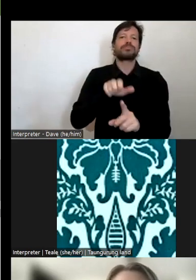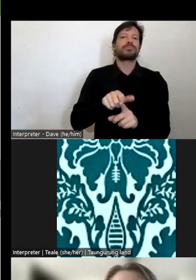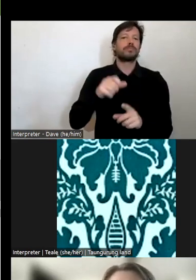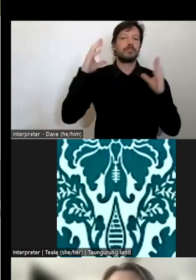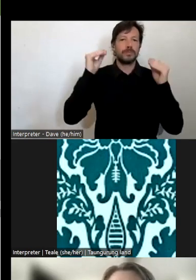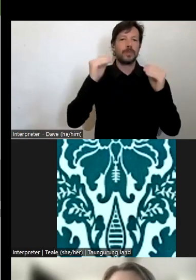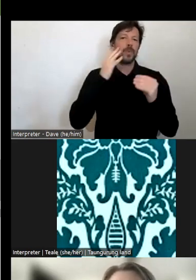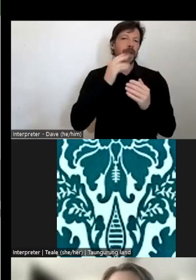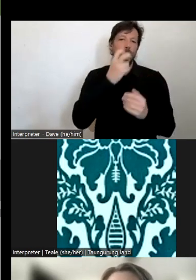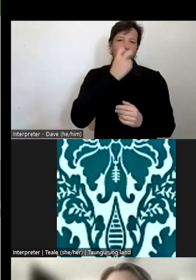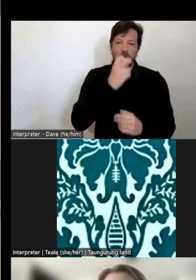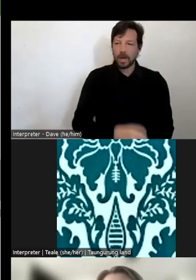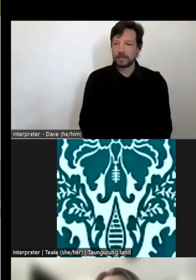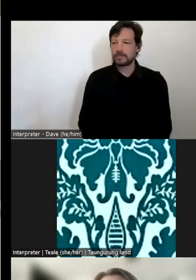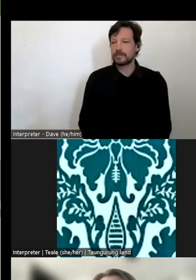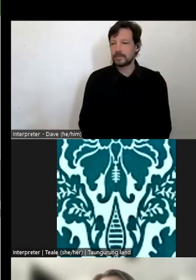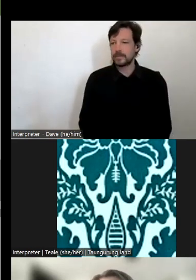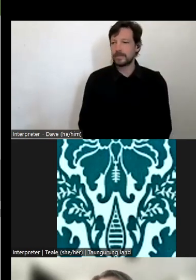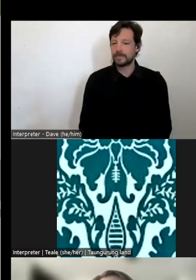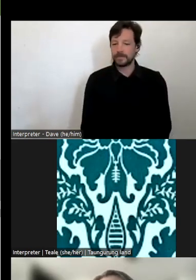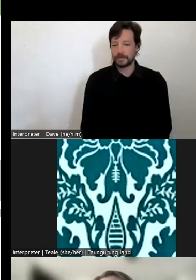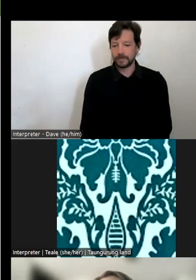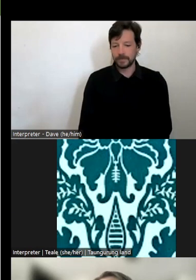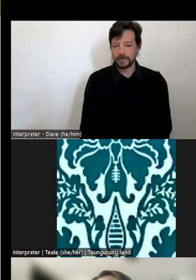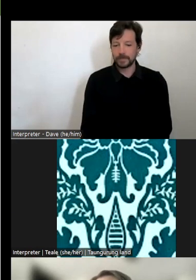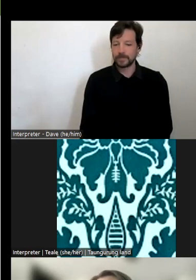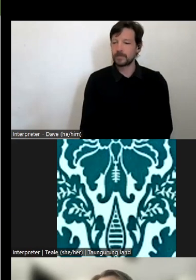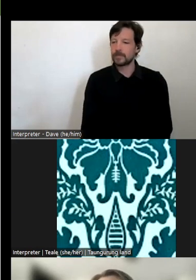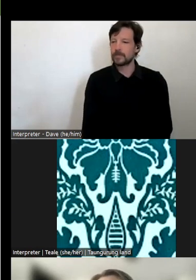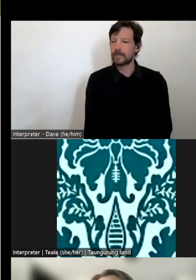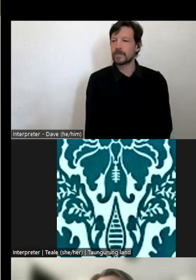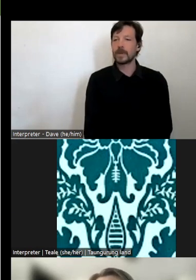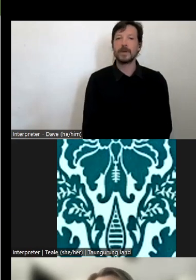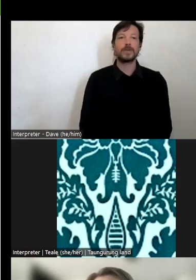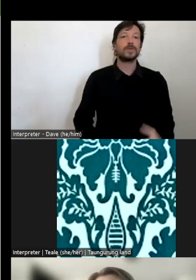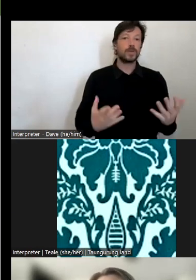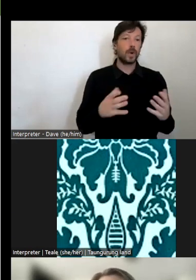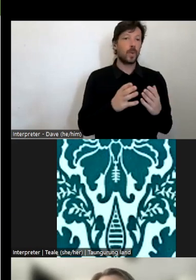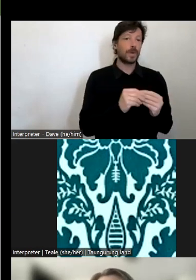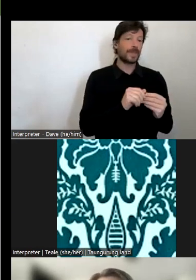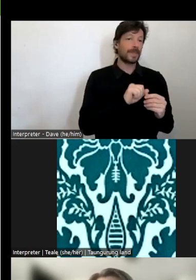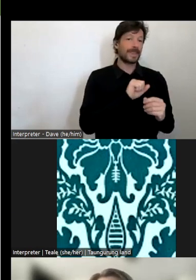And then when we looked at some of the... So the degree of hearing loss in the better ear and the latest,